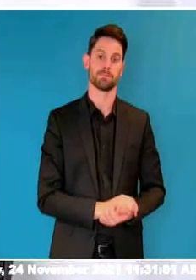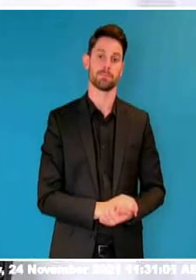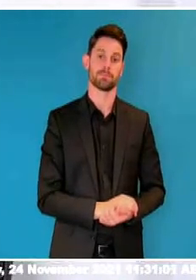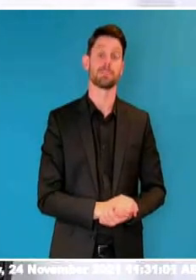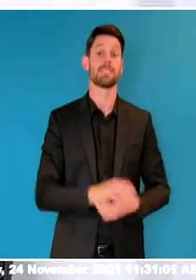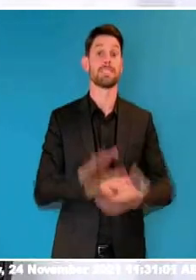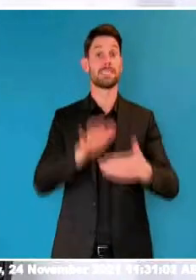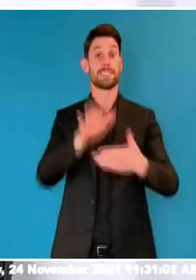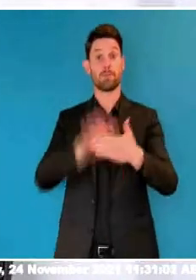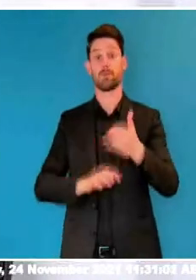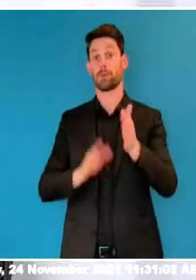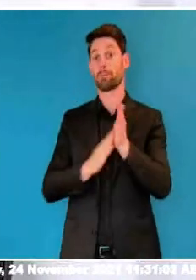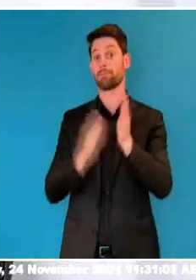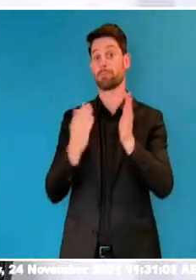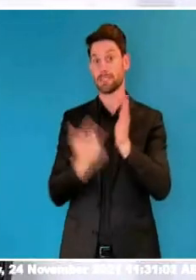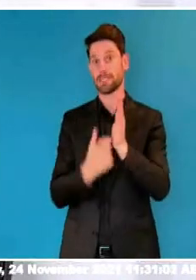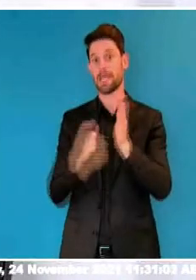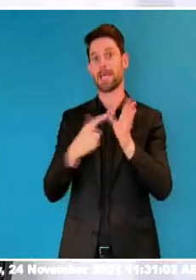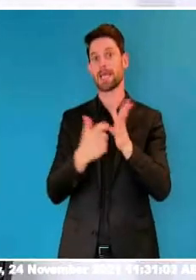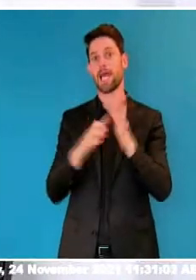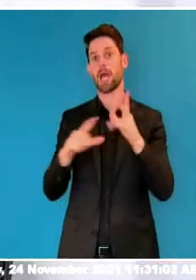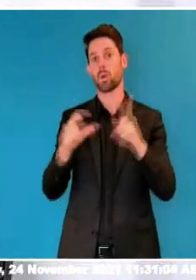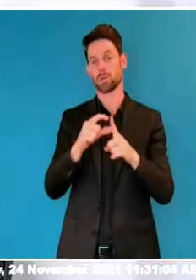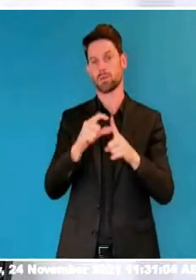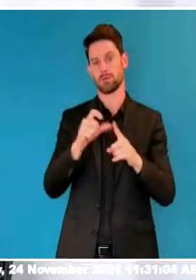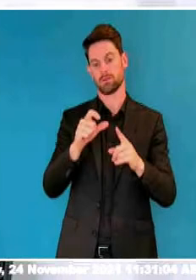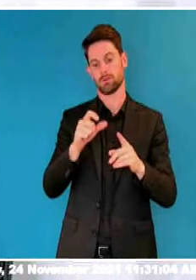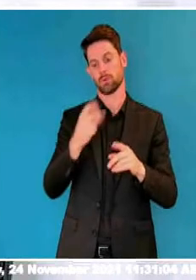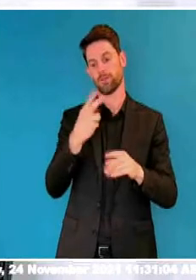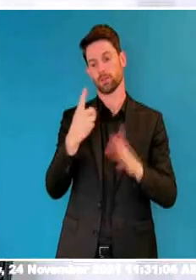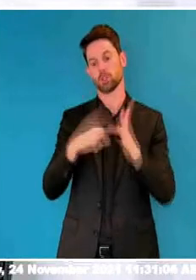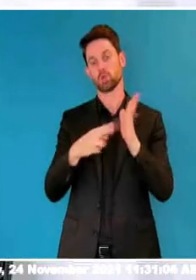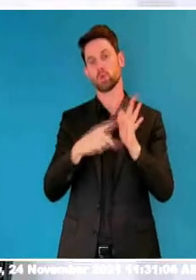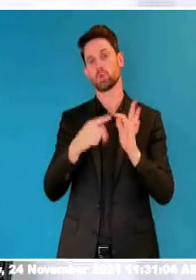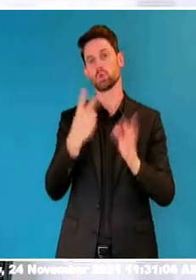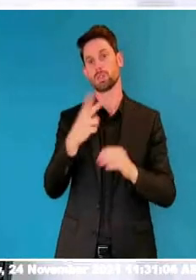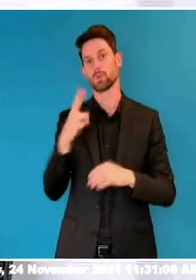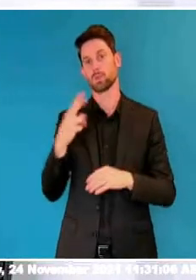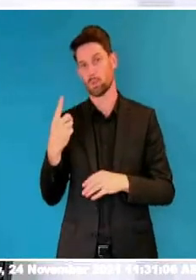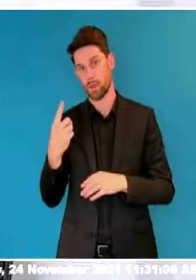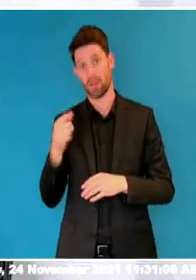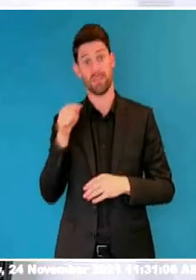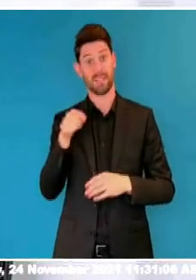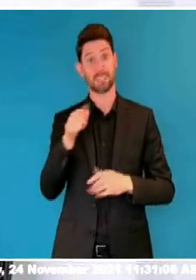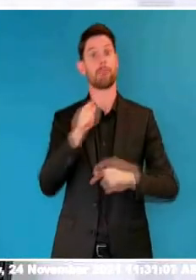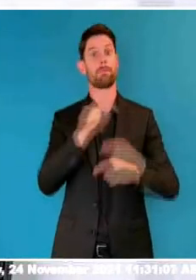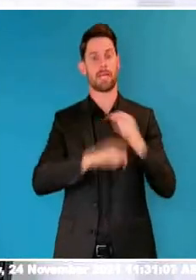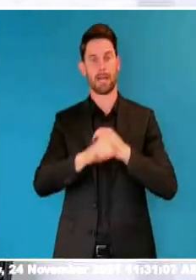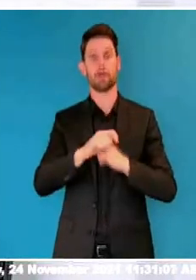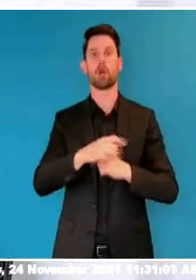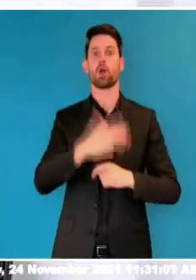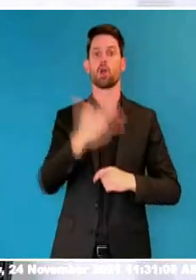Mr Cawood dated 21 June 2021 will be 19 16, together